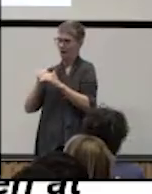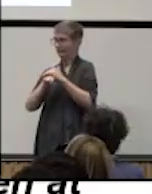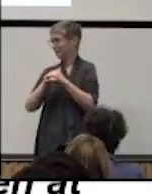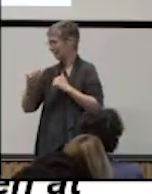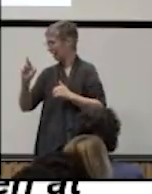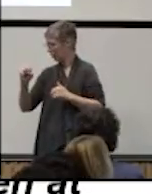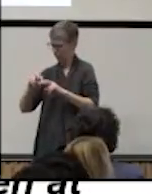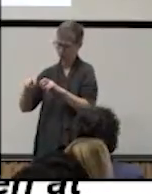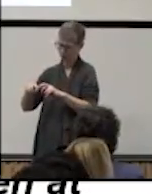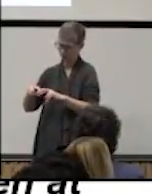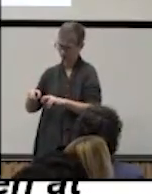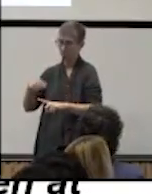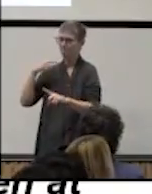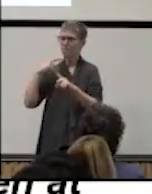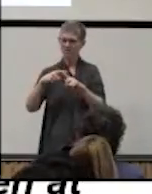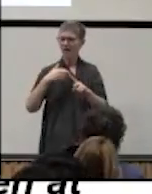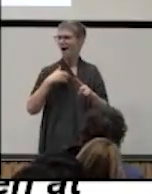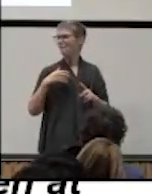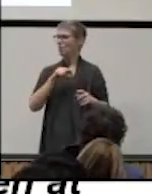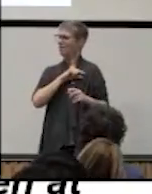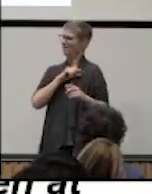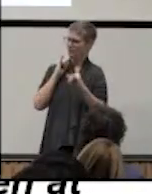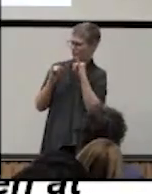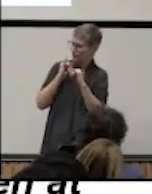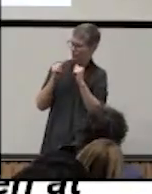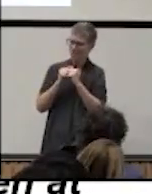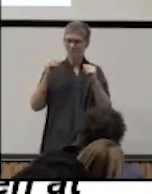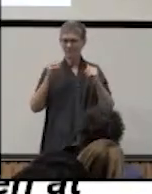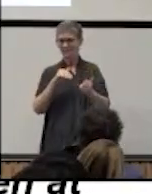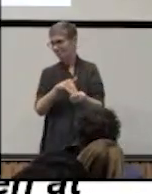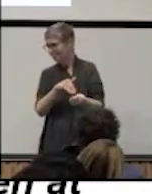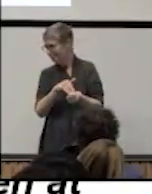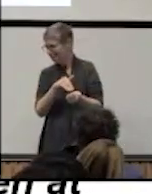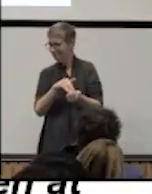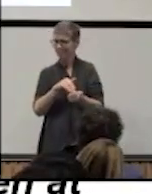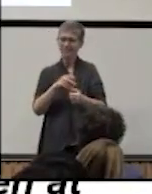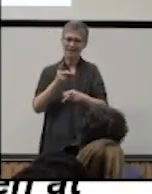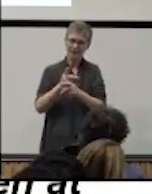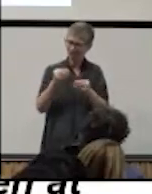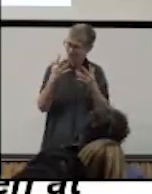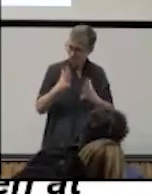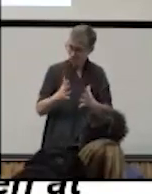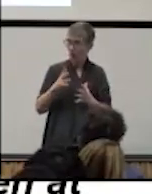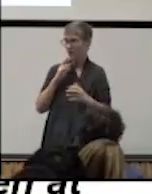And we're also doing qualitative interviews with providers and caregivers in at least three languages.